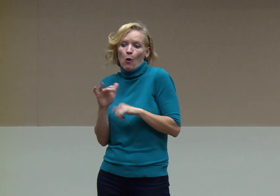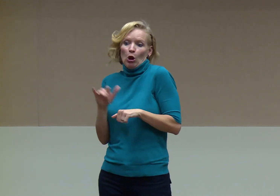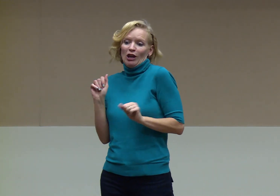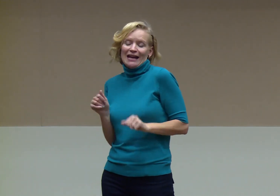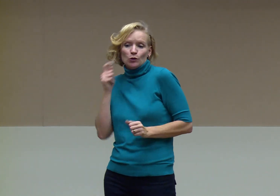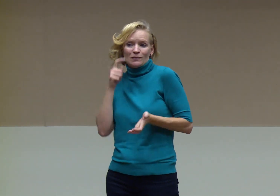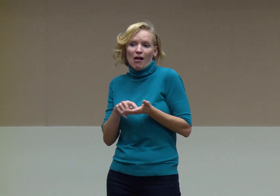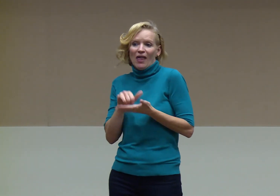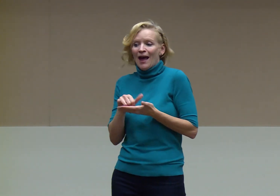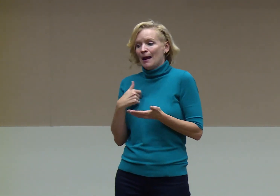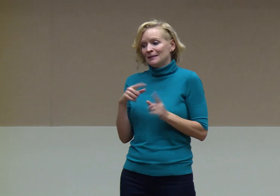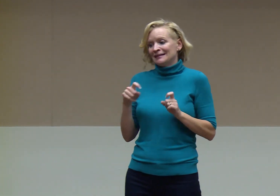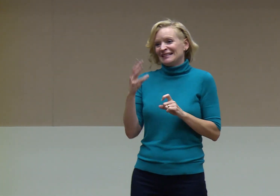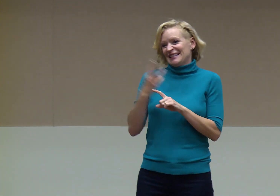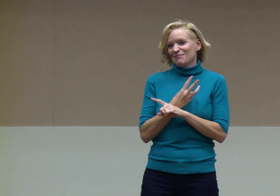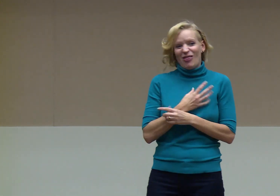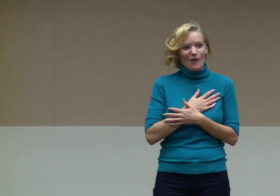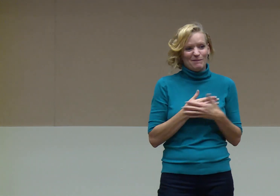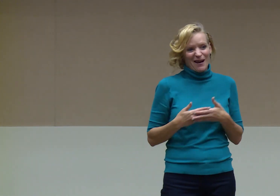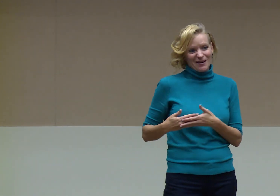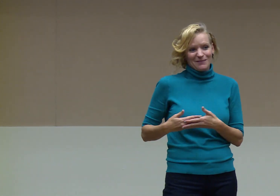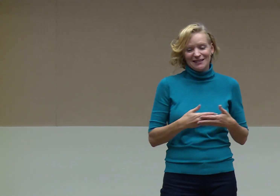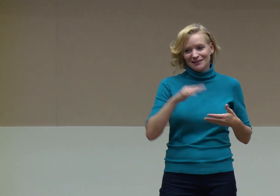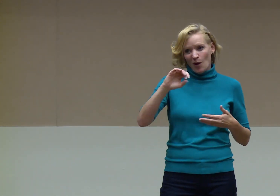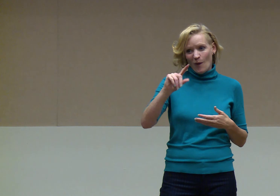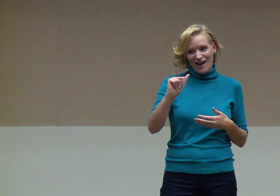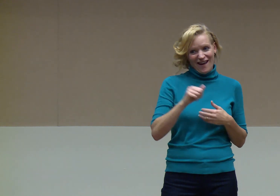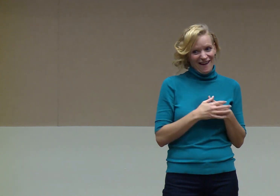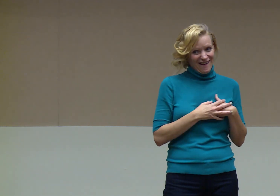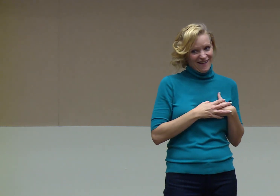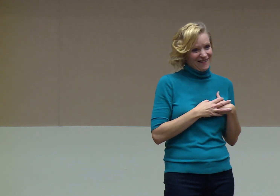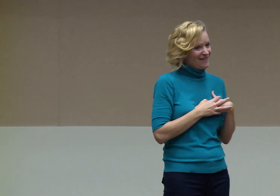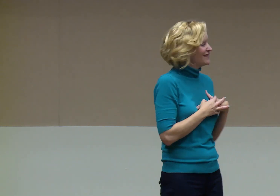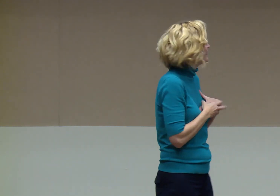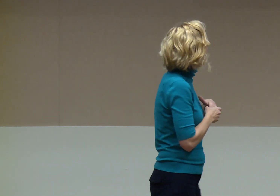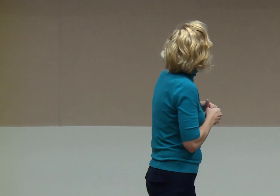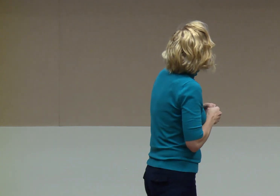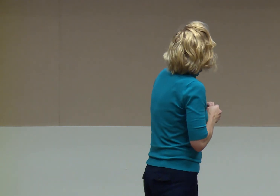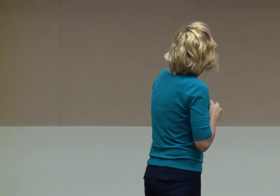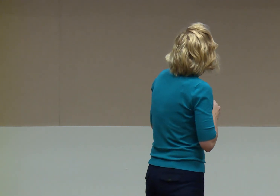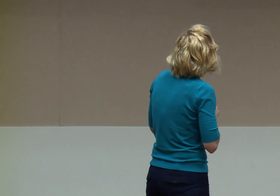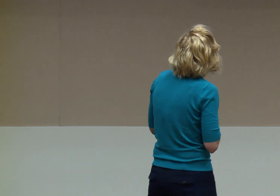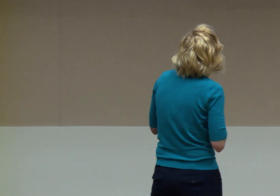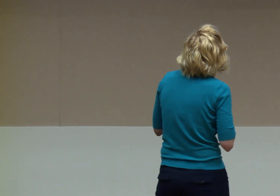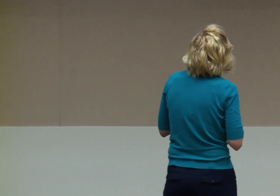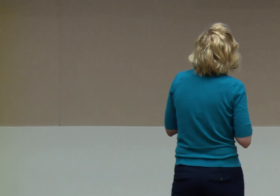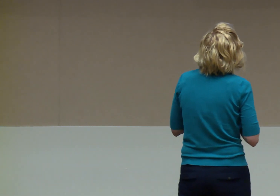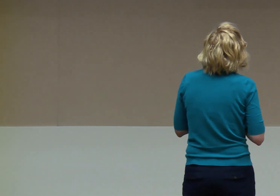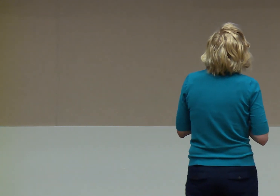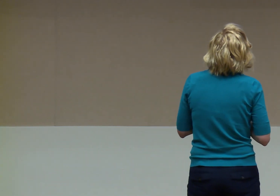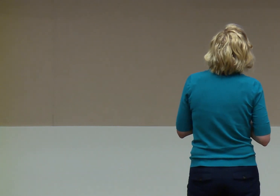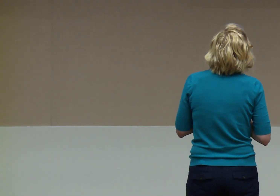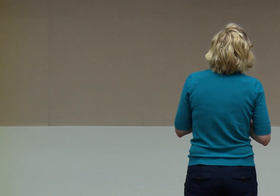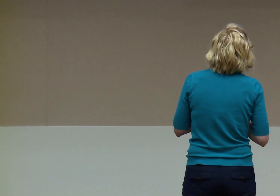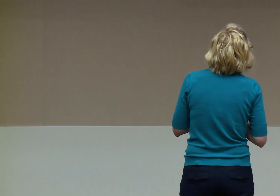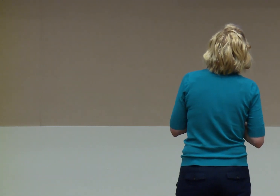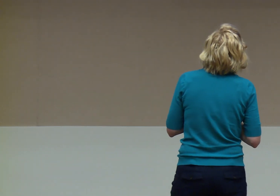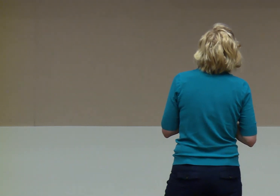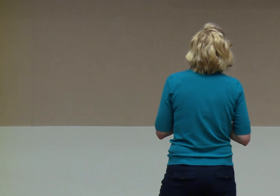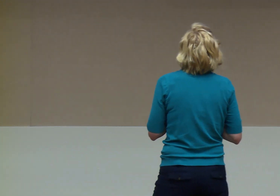how early can you identify that in a child if a language is truly their first language or not? And with CODA children, I'm able to identify this